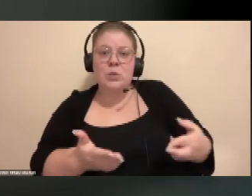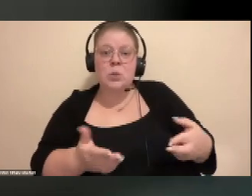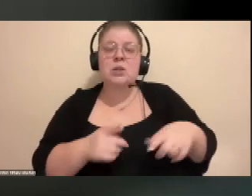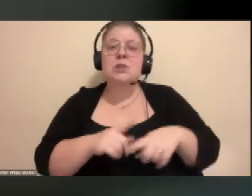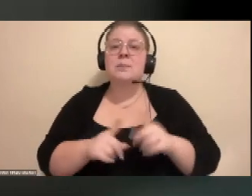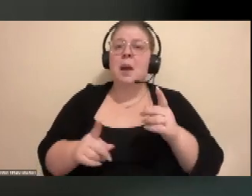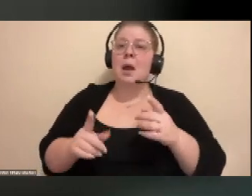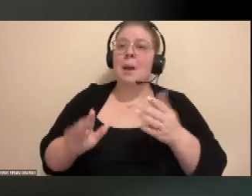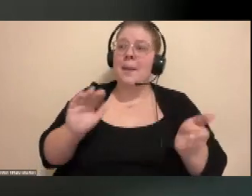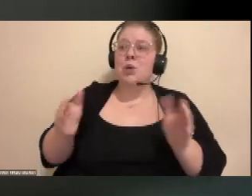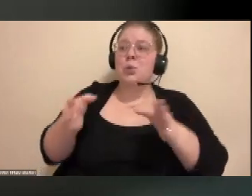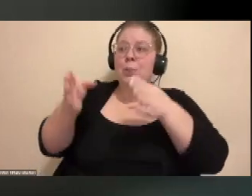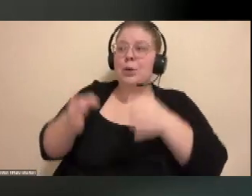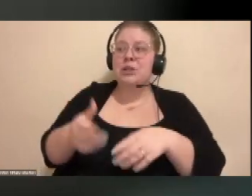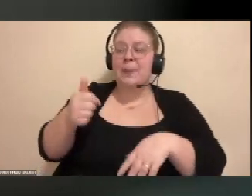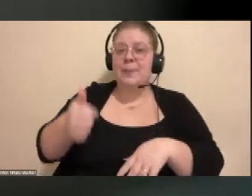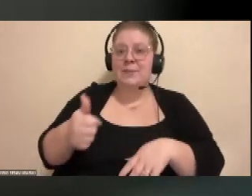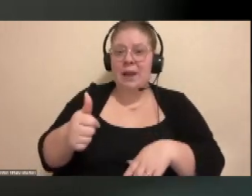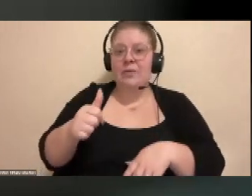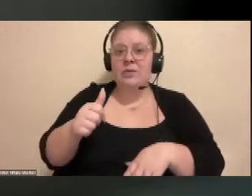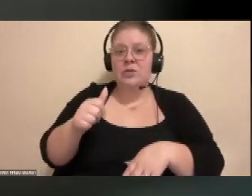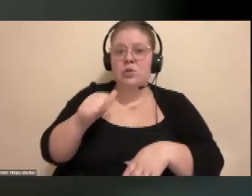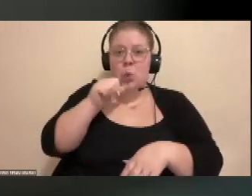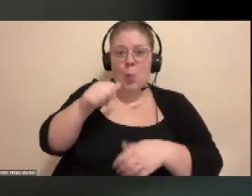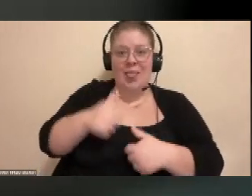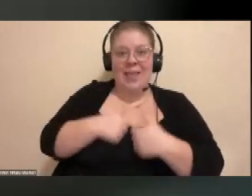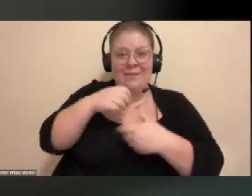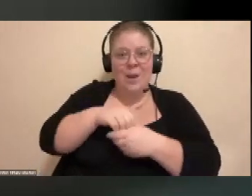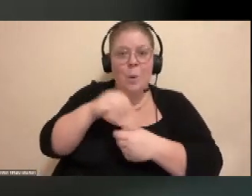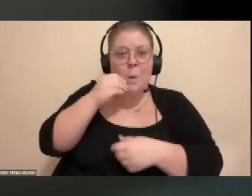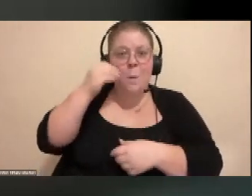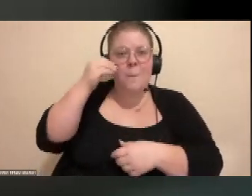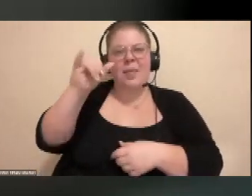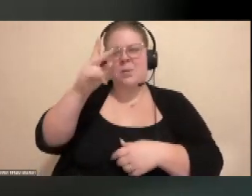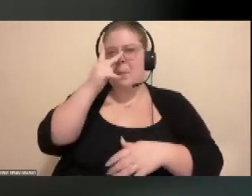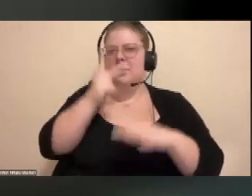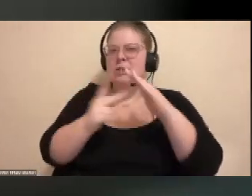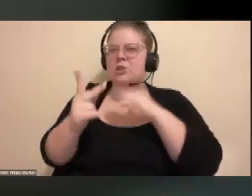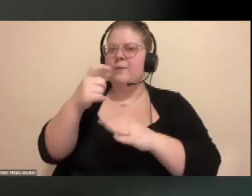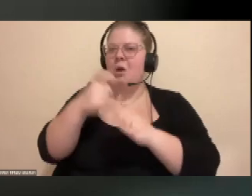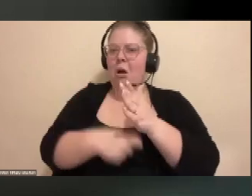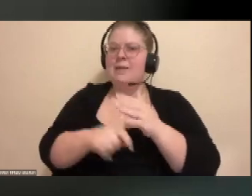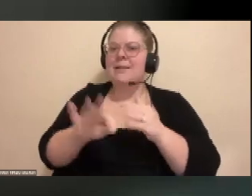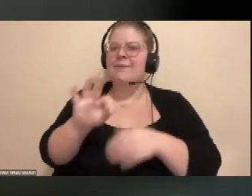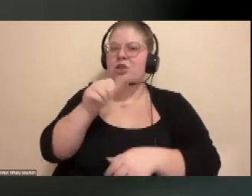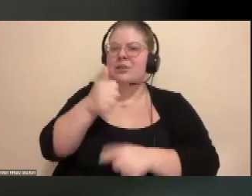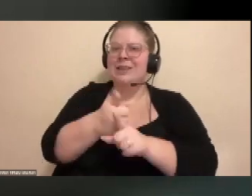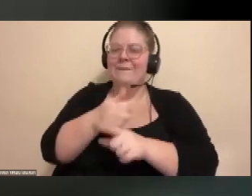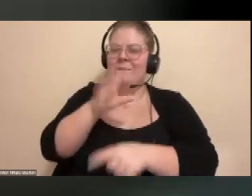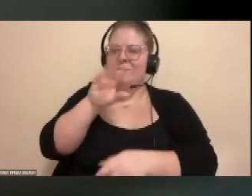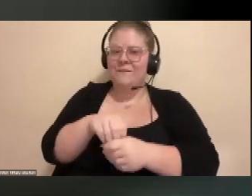Living out of home, that's one of the single biggest predictors of cost, is whether you're in a family home or out of a family home